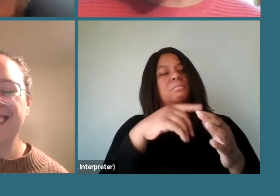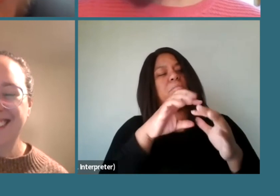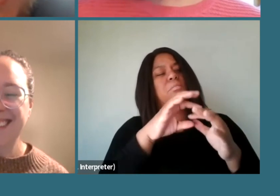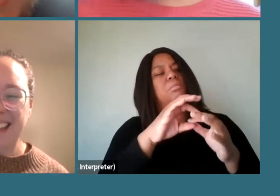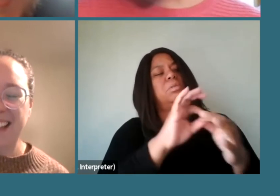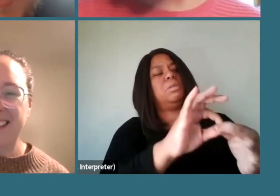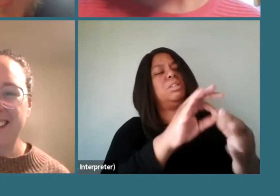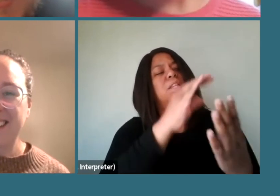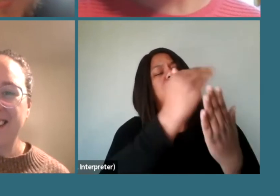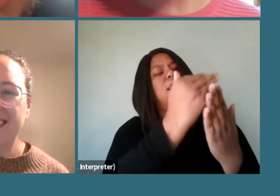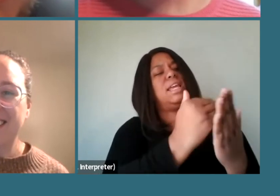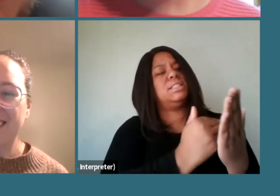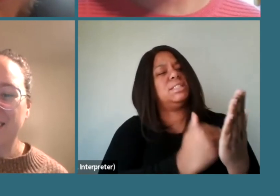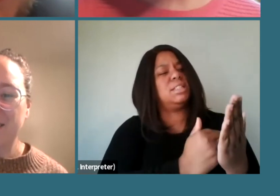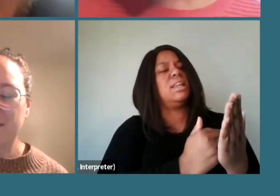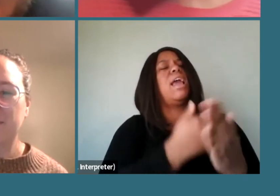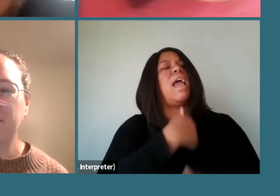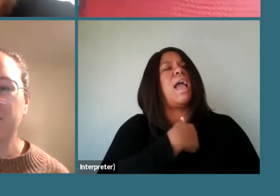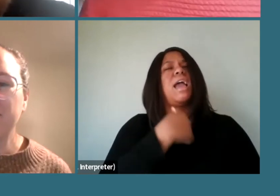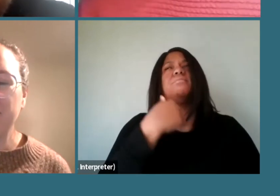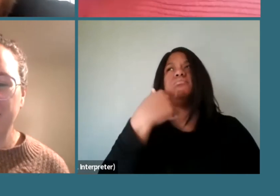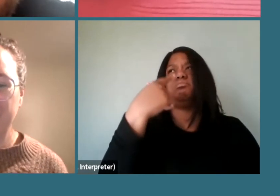Yeah. Well, I think that's not necessarily